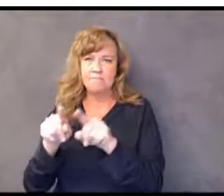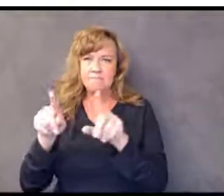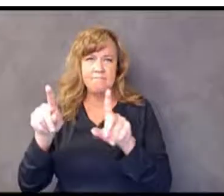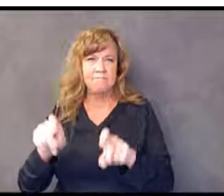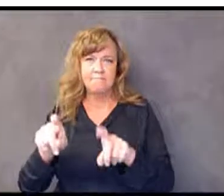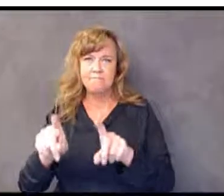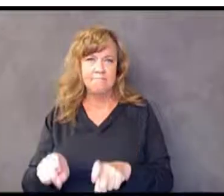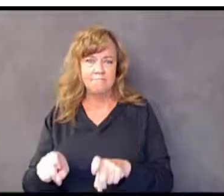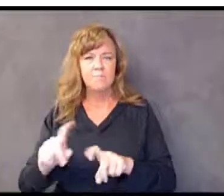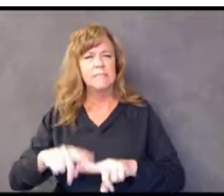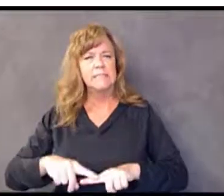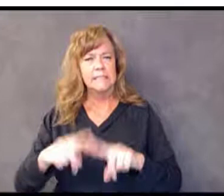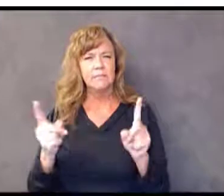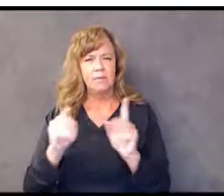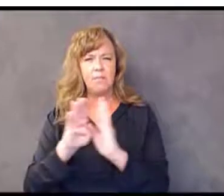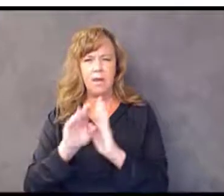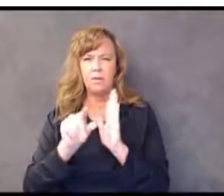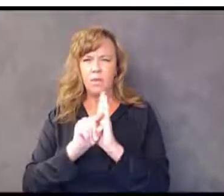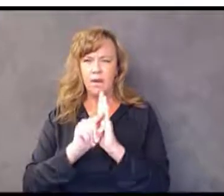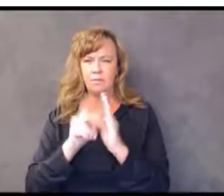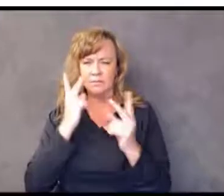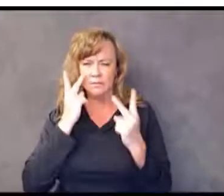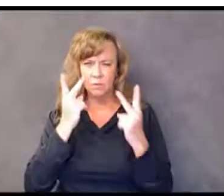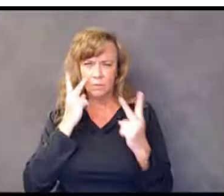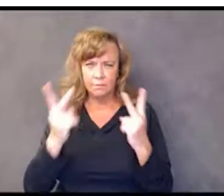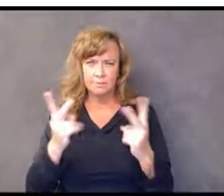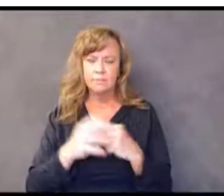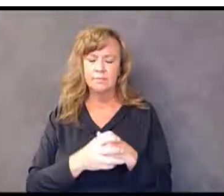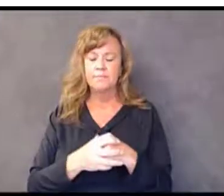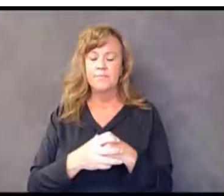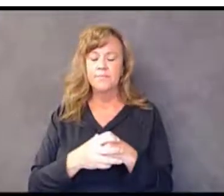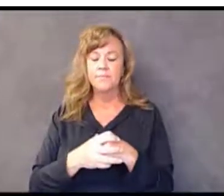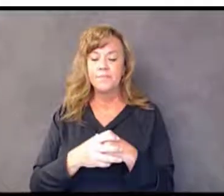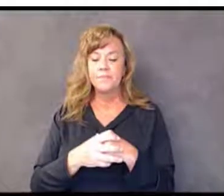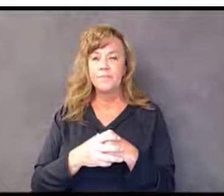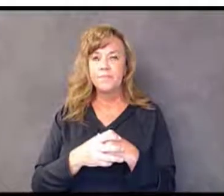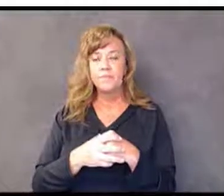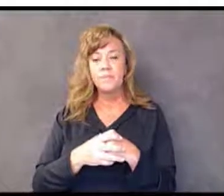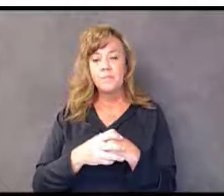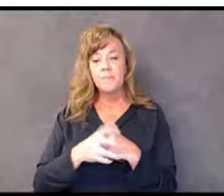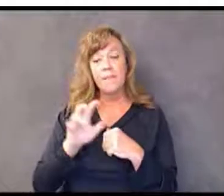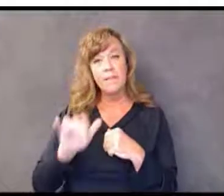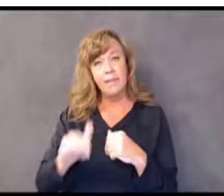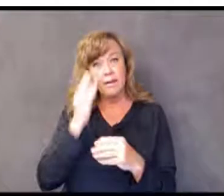Additional information about web-based IRI administration can be found in the IRI TAM